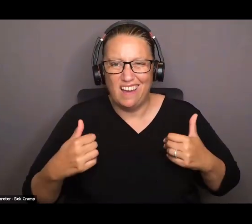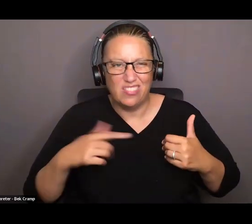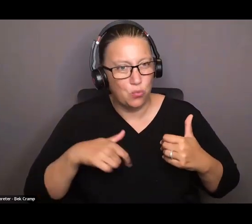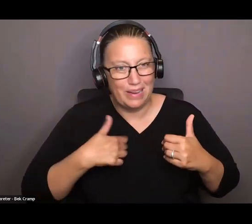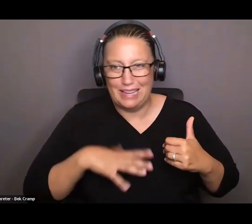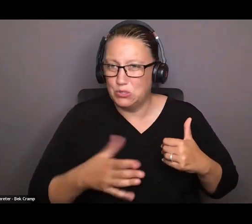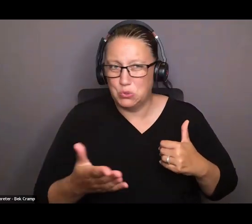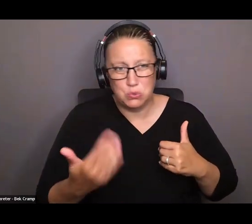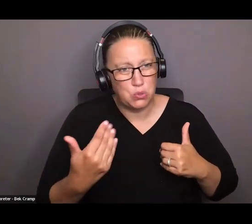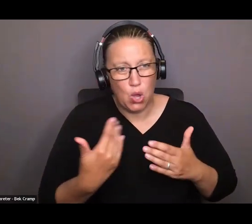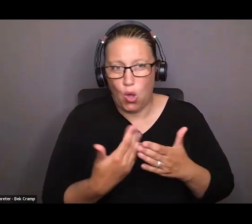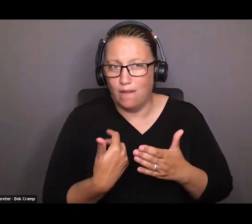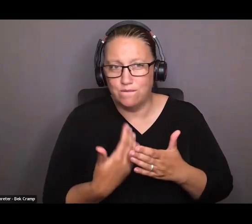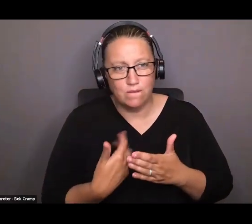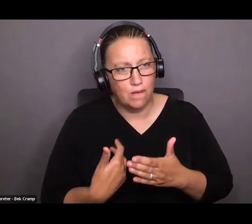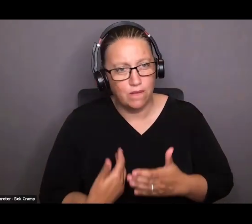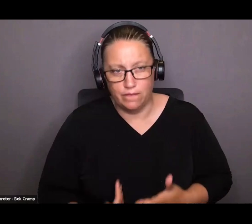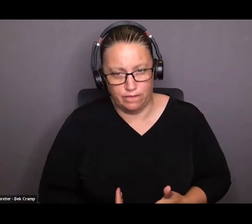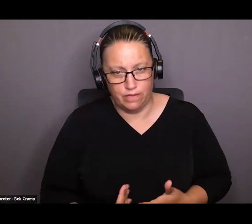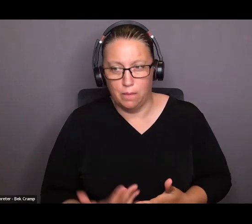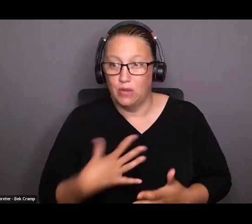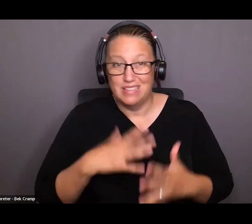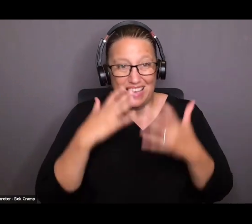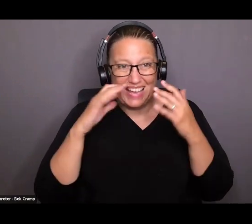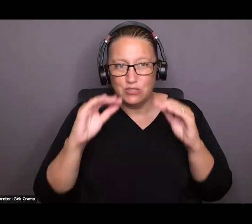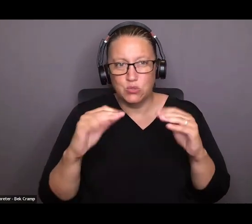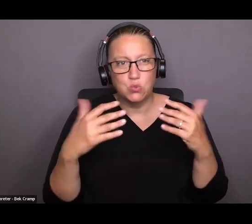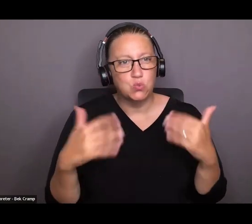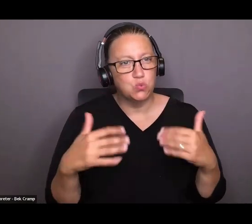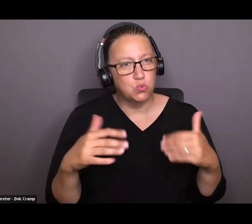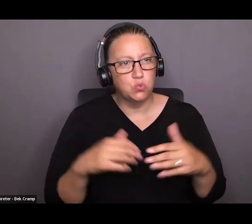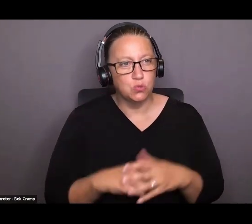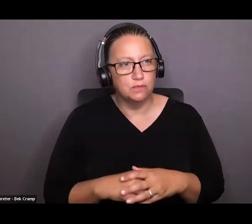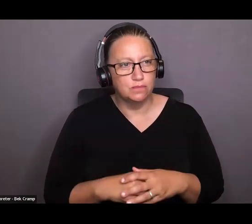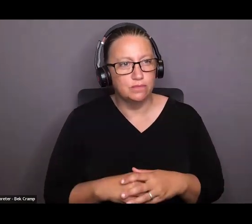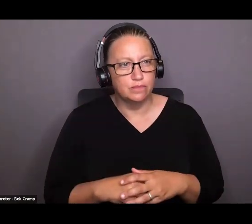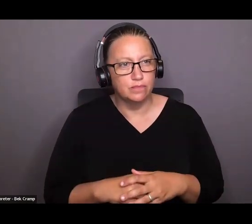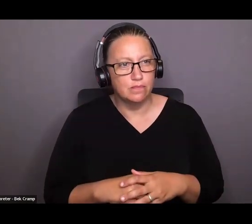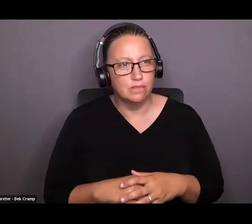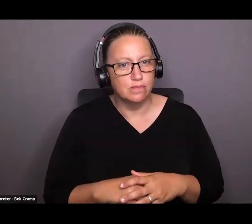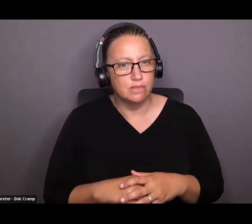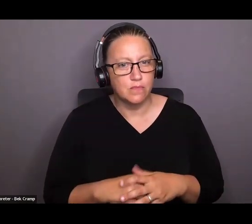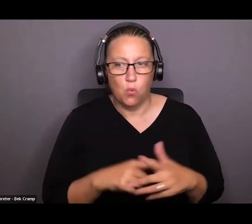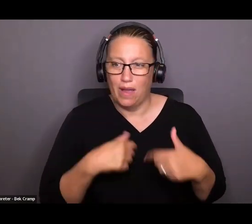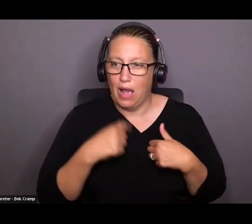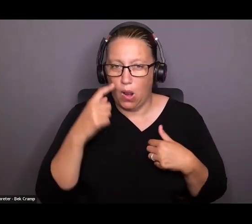there's a really big role that education plays, we look at the histories of people with really